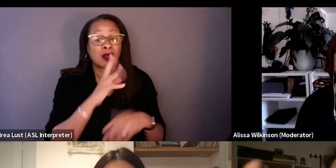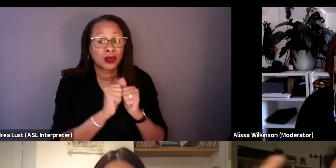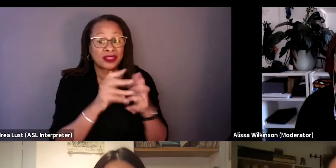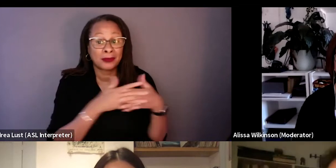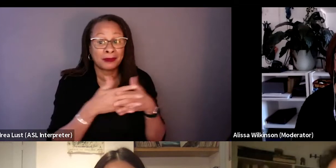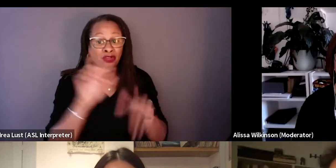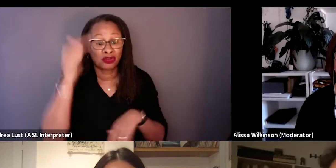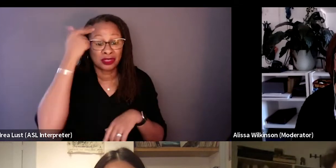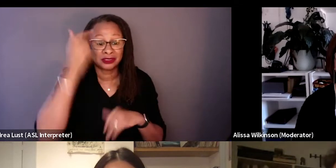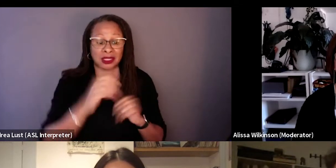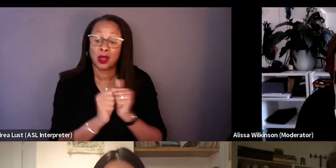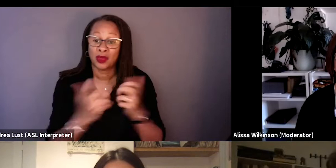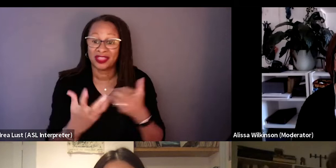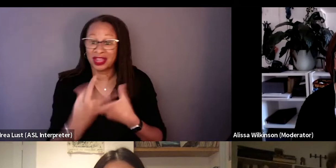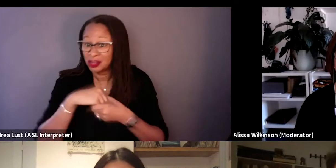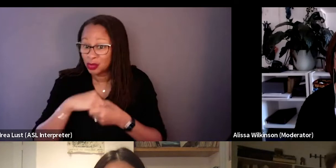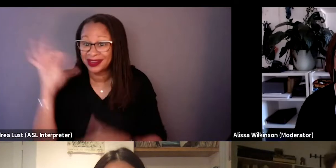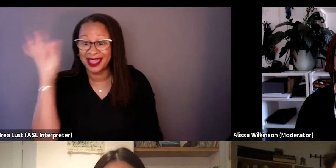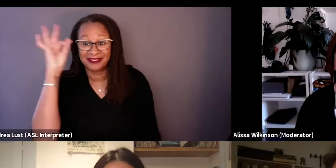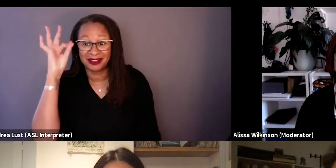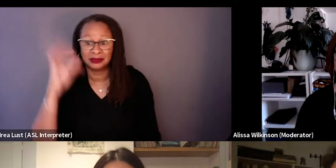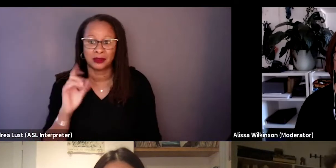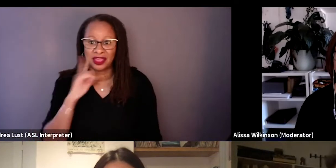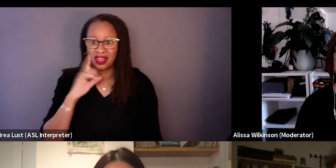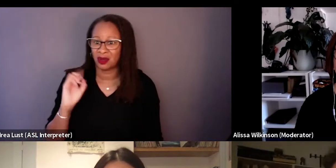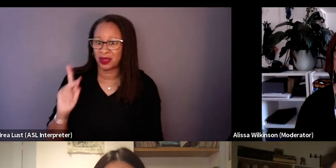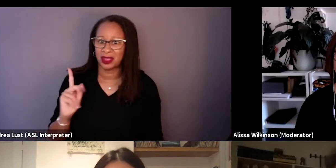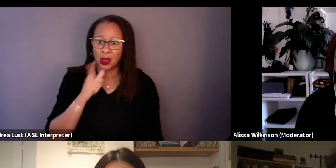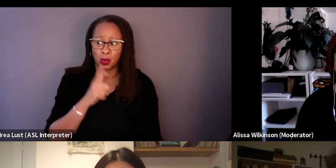without including the Afghans, we thought, okay, let's see who are those people